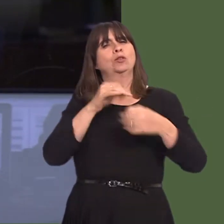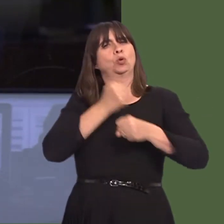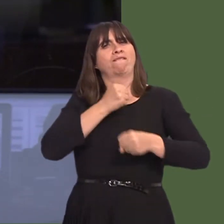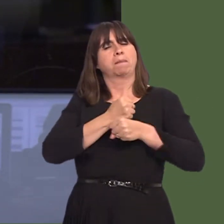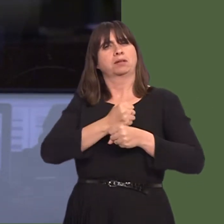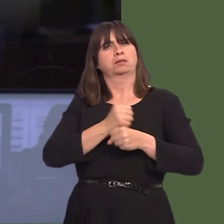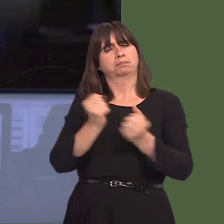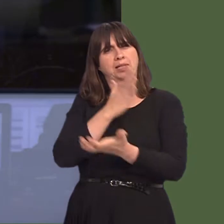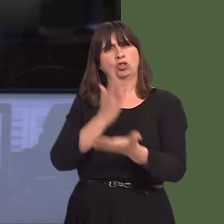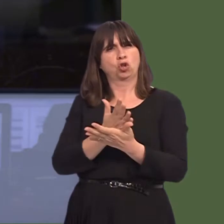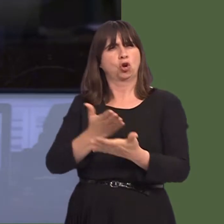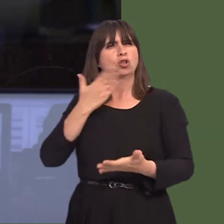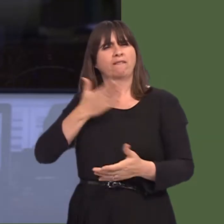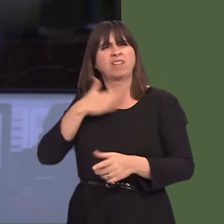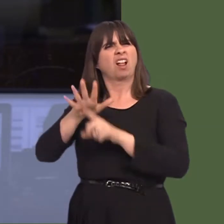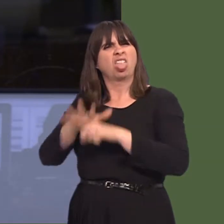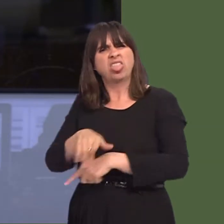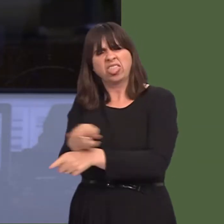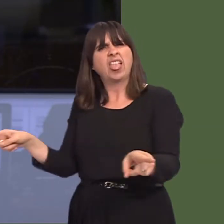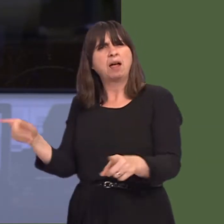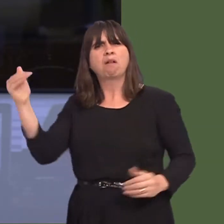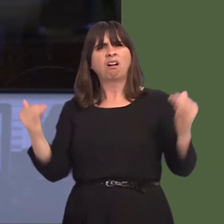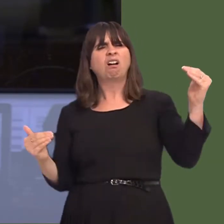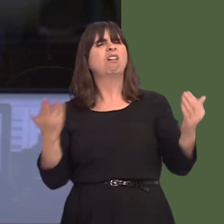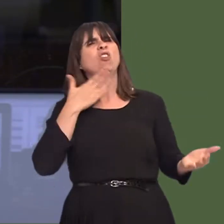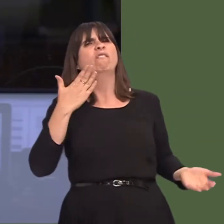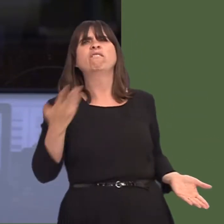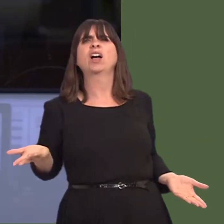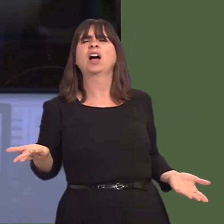to ensure that such discrepancies and, indeed, these natural barriers are removed?